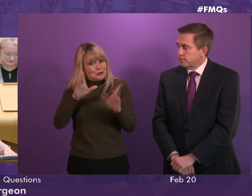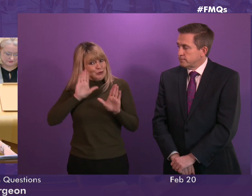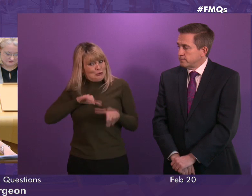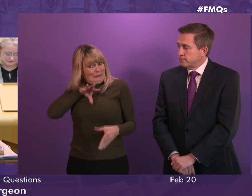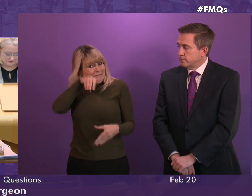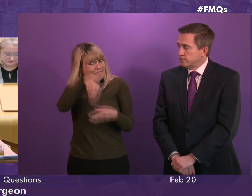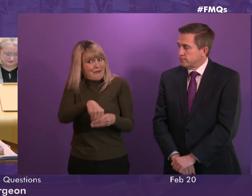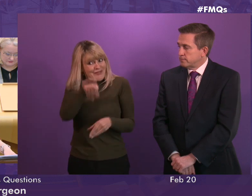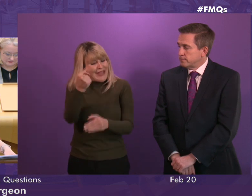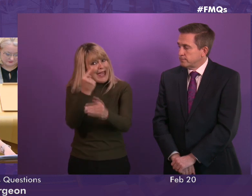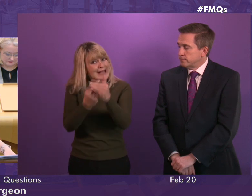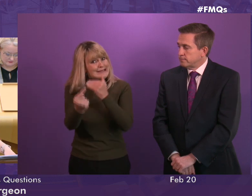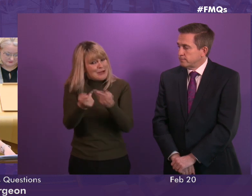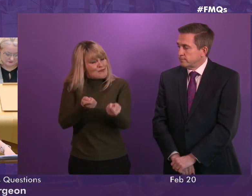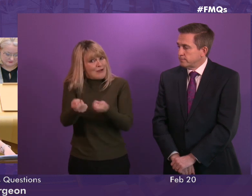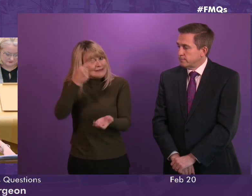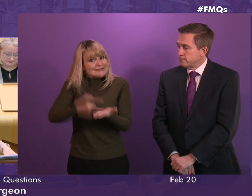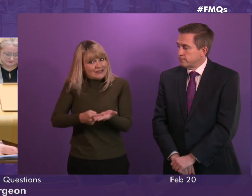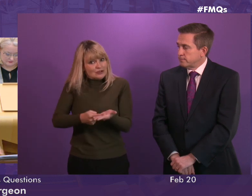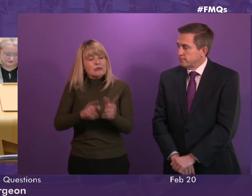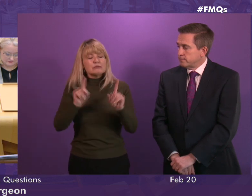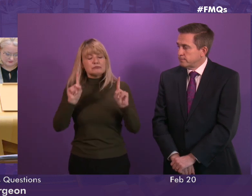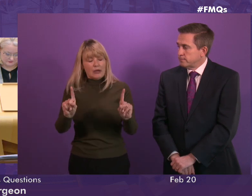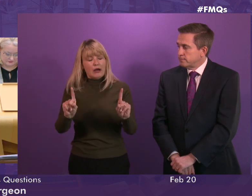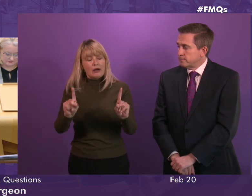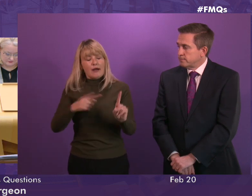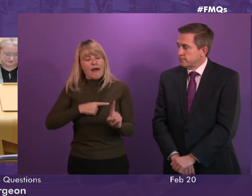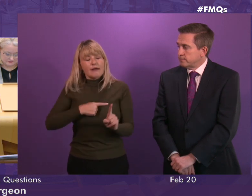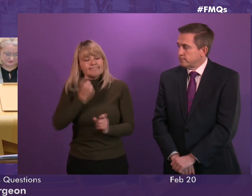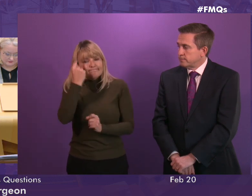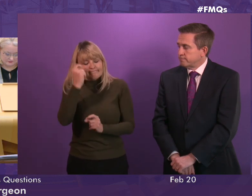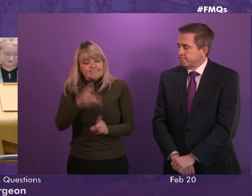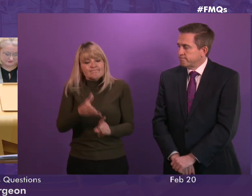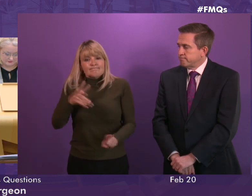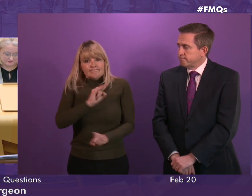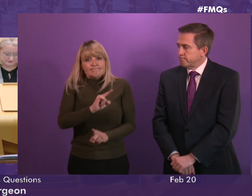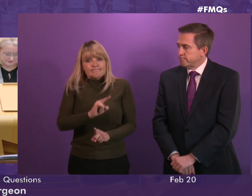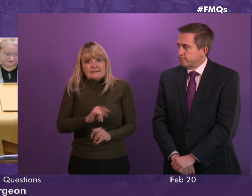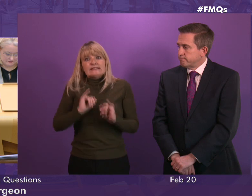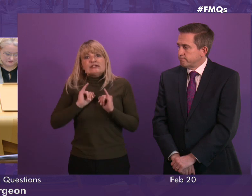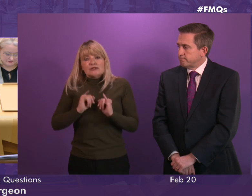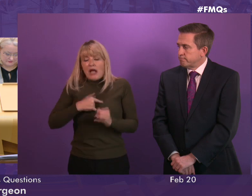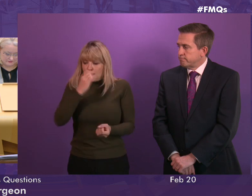regulatory decisions. However, I absolutely recognise the seriousness of the issue, and I am sure that the Cabinet Secretary for Environment, Climate Change and Land Reform would be happy